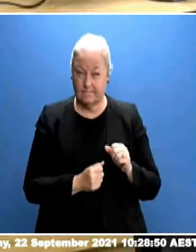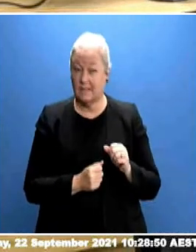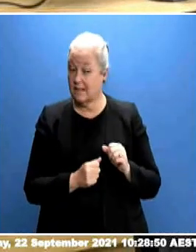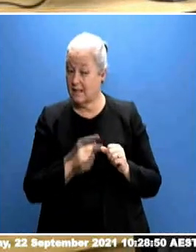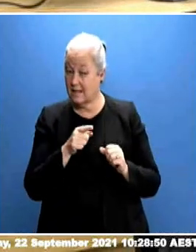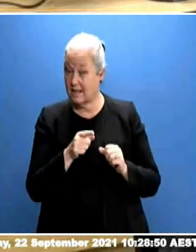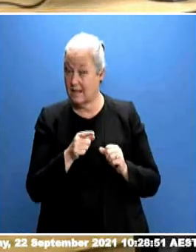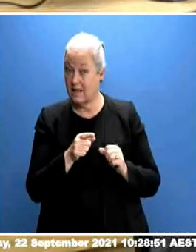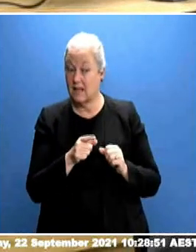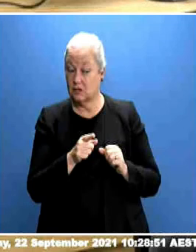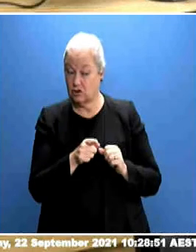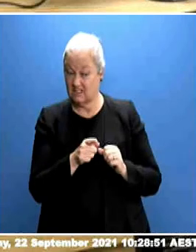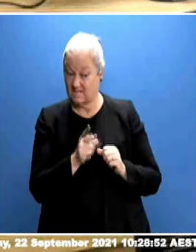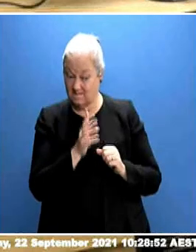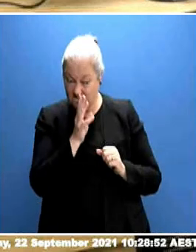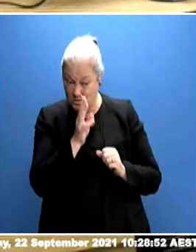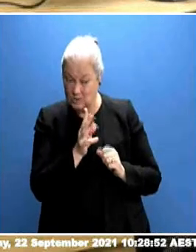It was just after her fourth birthday? Yes.